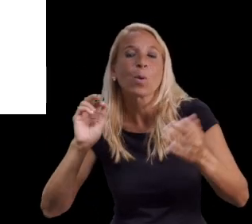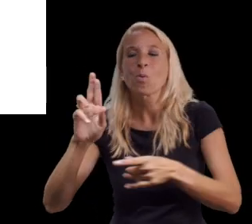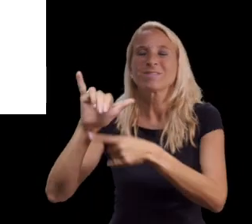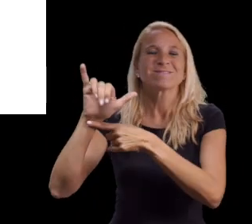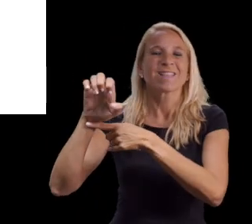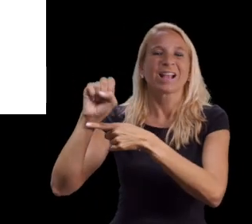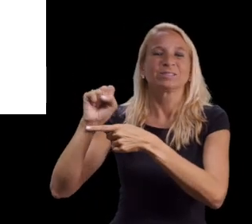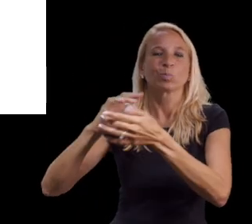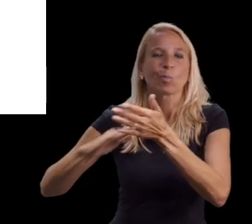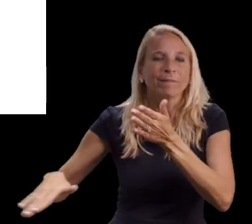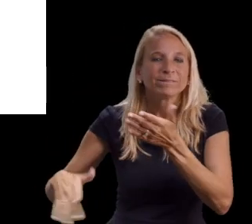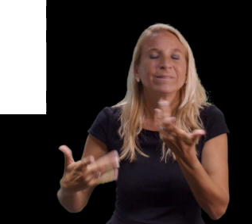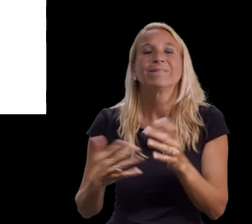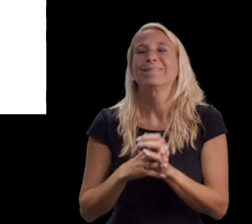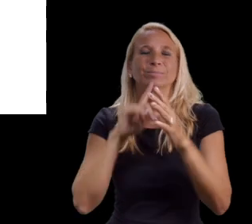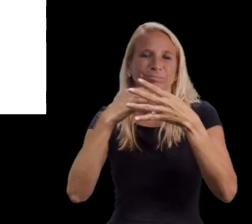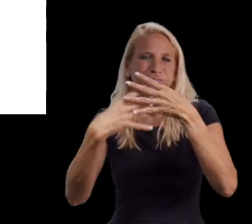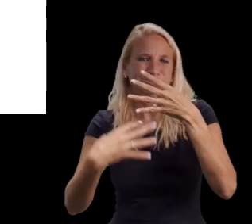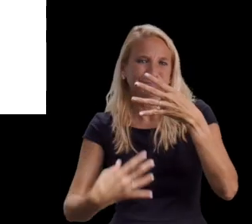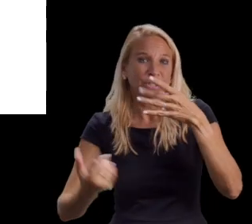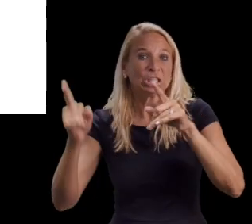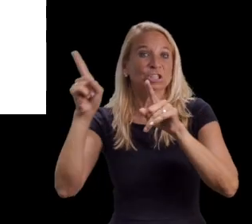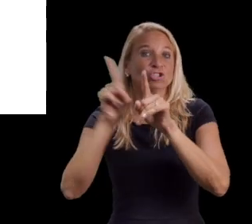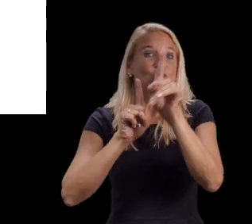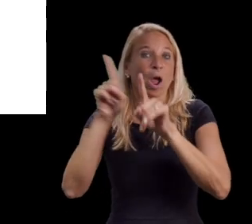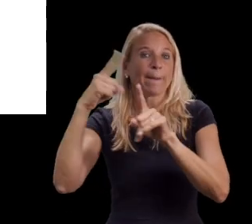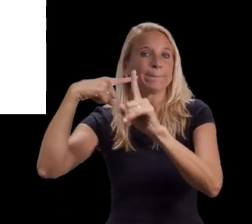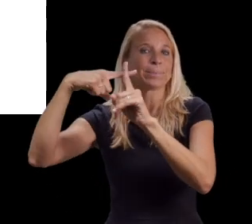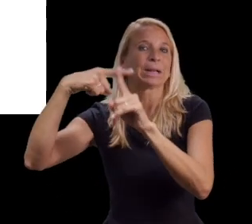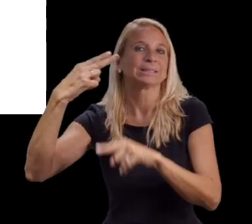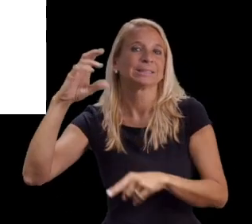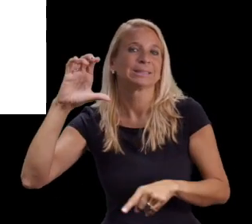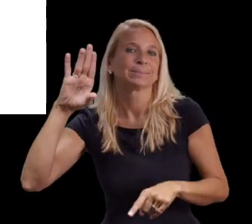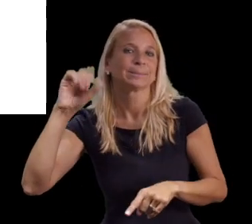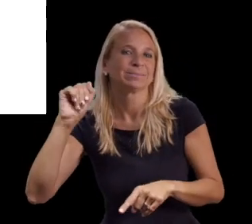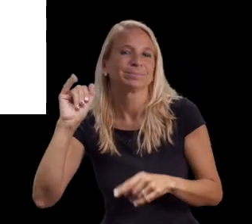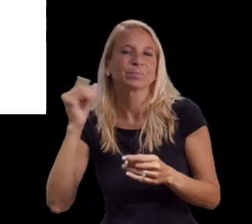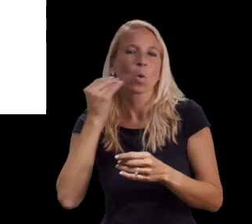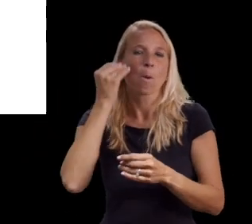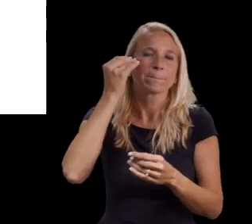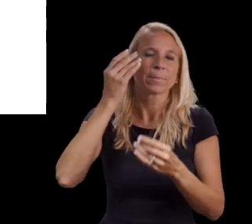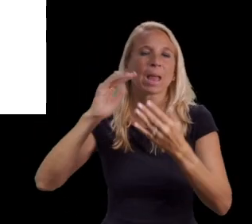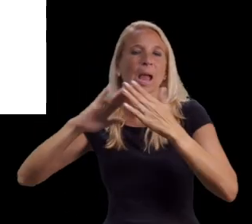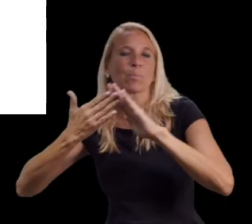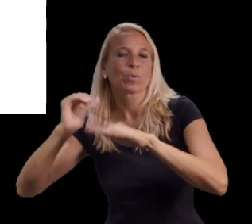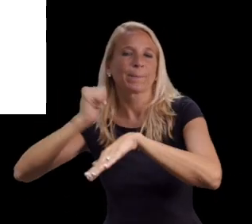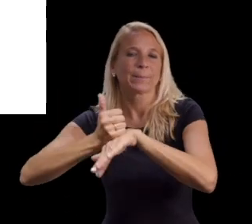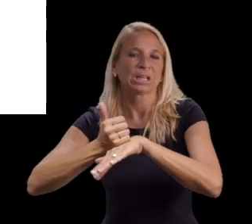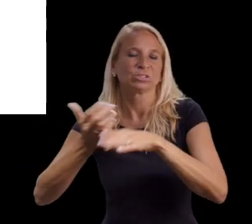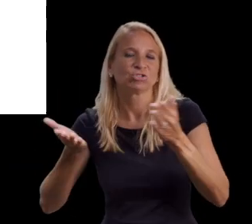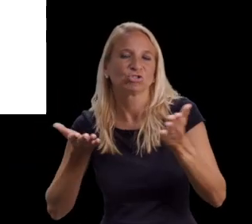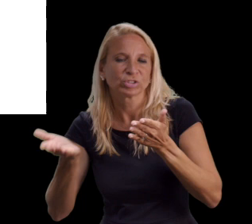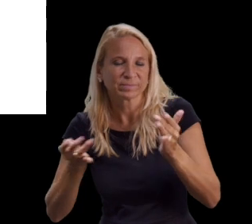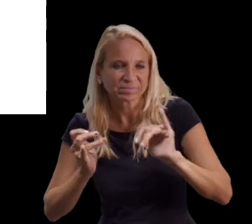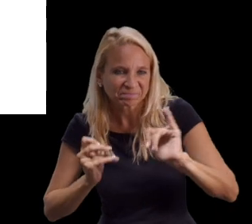Texas Home Living, or the Star Plus HCBS which is Home and Community-Based Services Waiver.